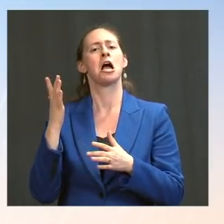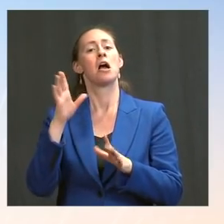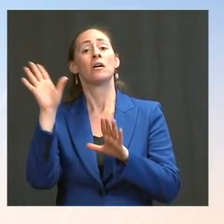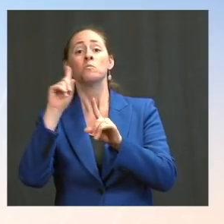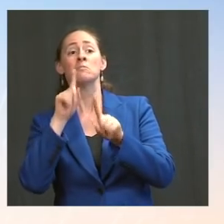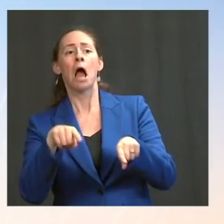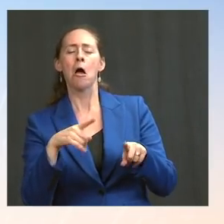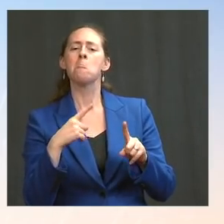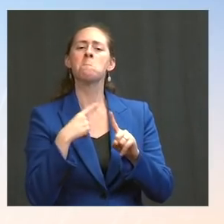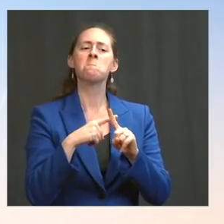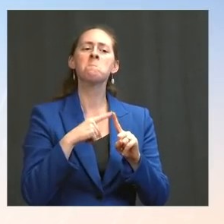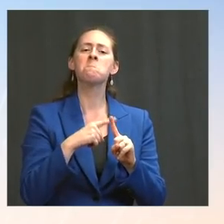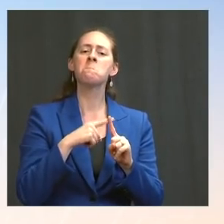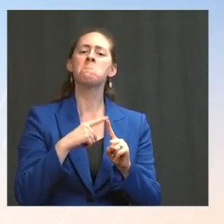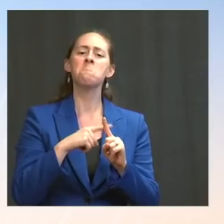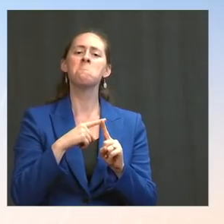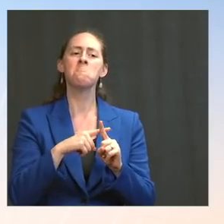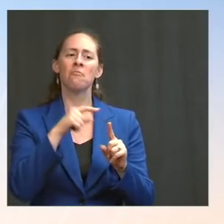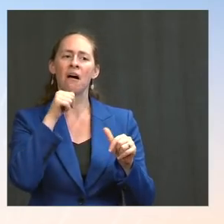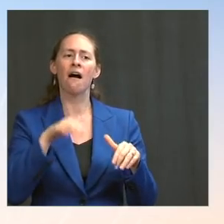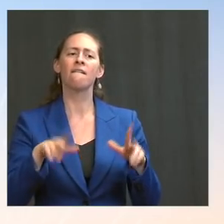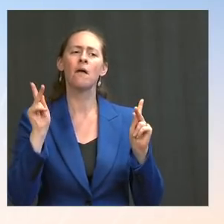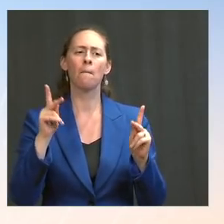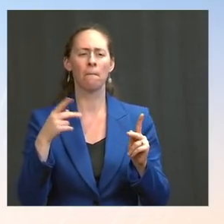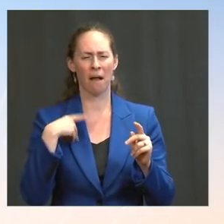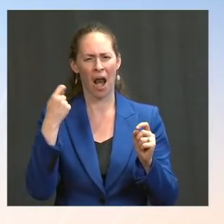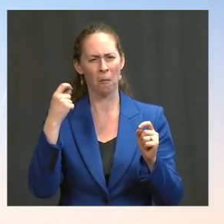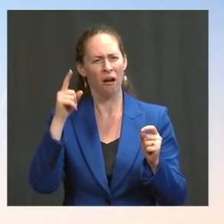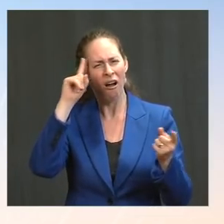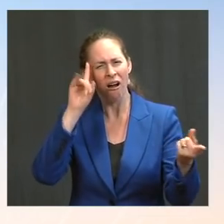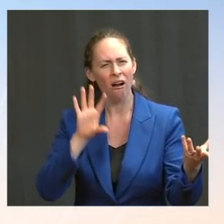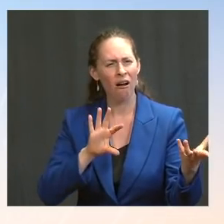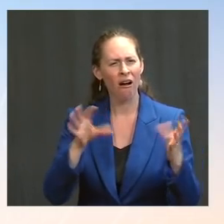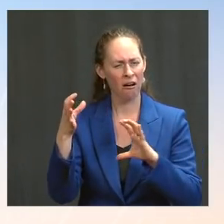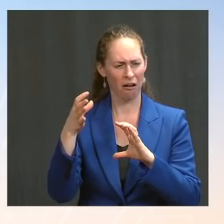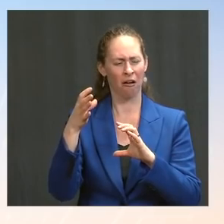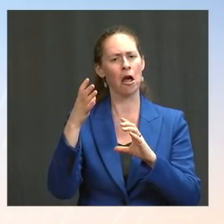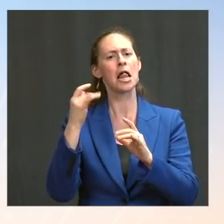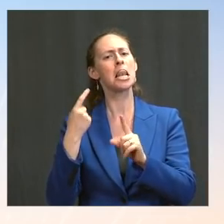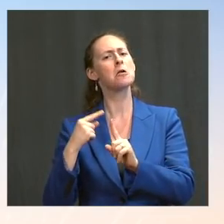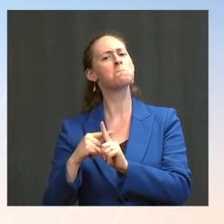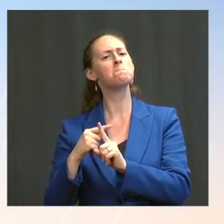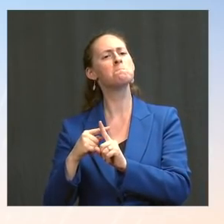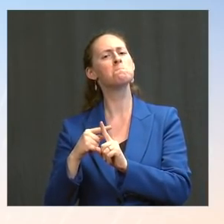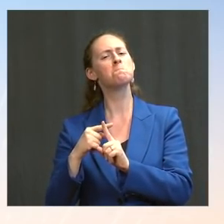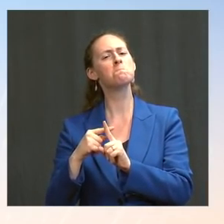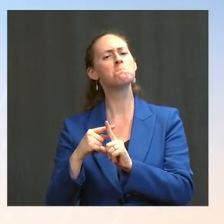he gave yesterday about the Arizona voting decision. I just wanted to clarify some things, so I'm going to quote -- he said, "It is mildly positive in the sense